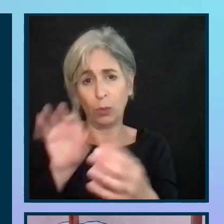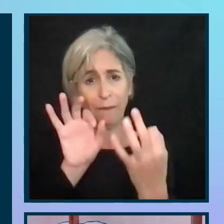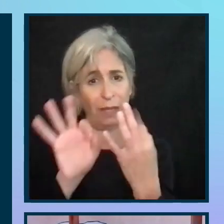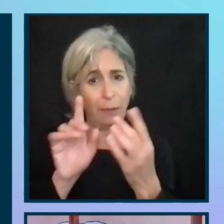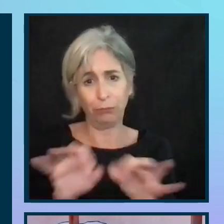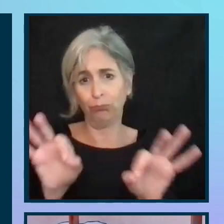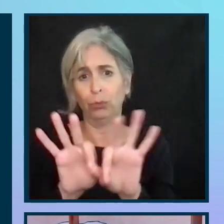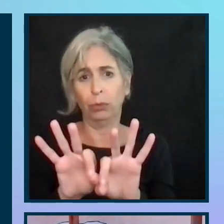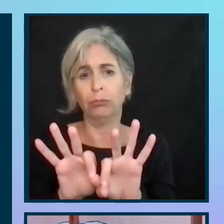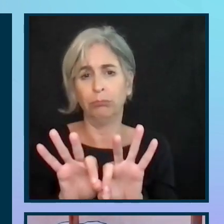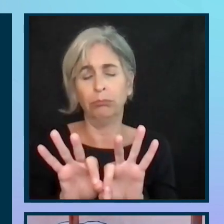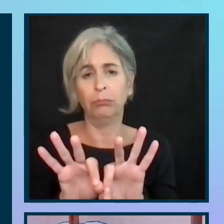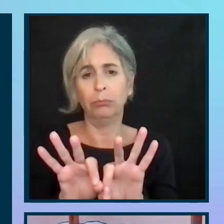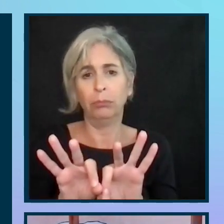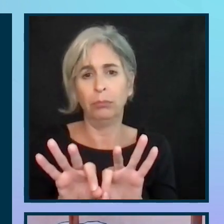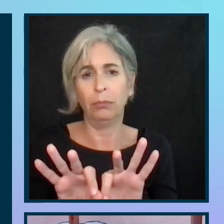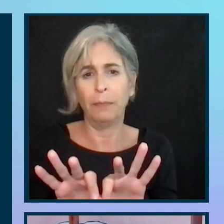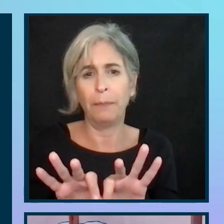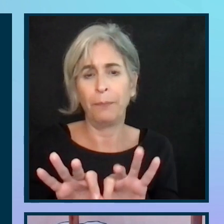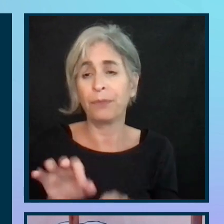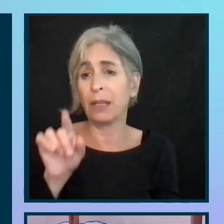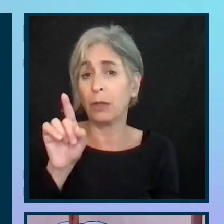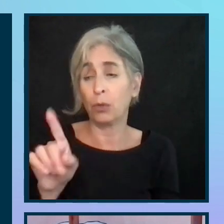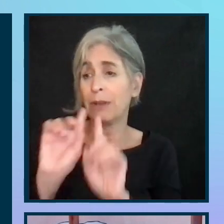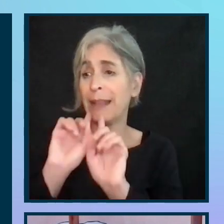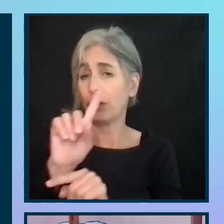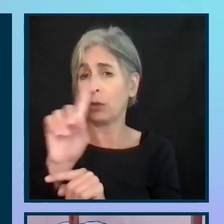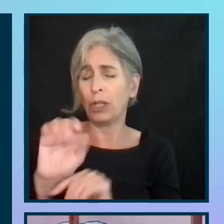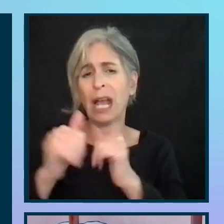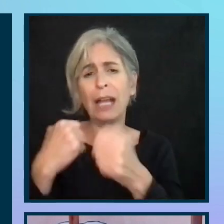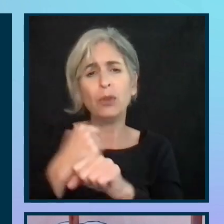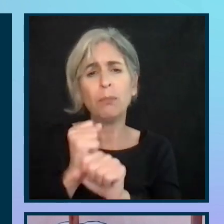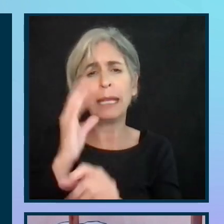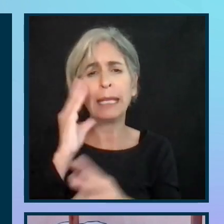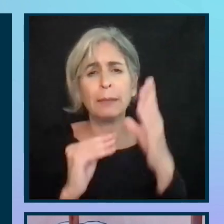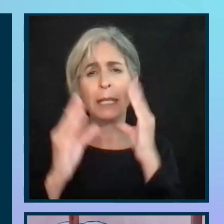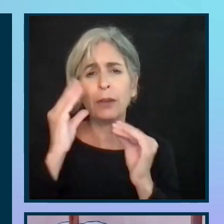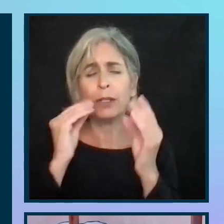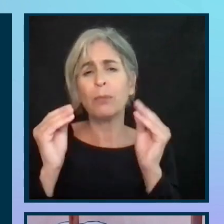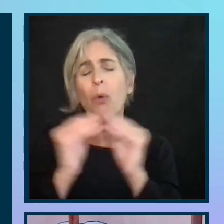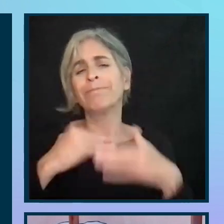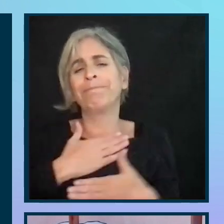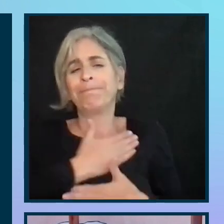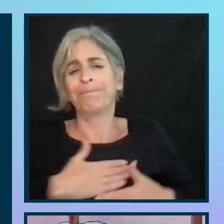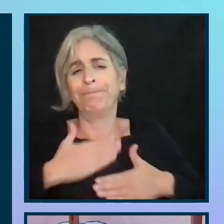because we need to really try to answer this question: How do we make the experience more delightful for people with disabilities?